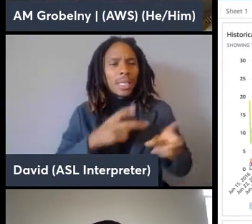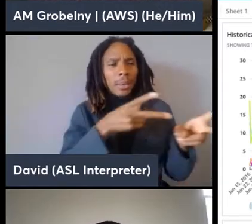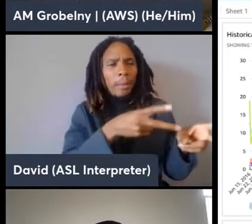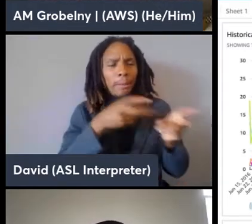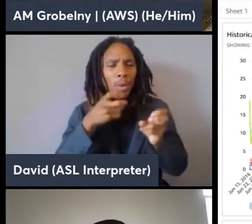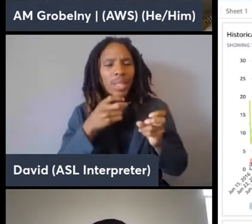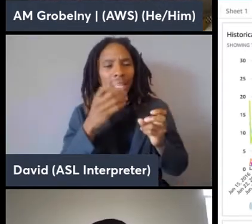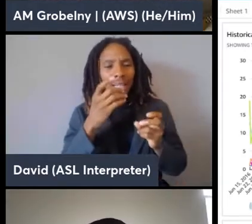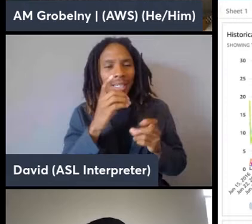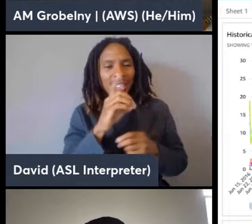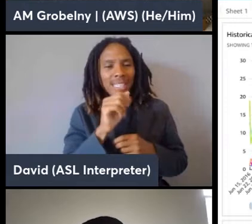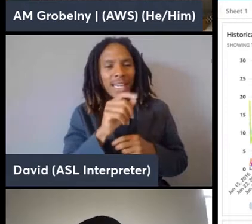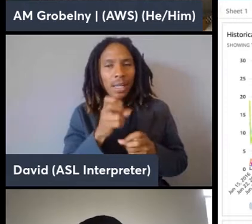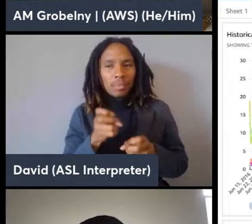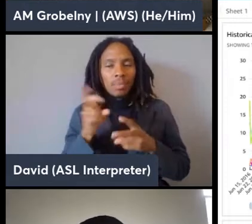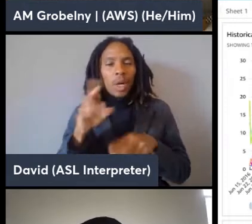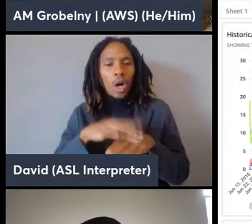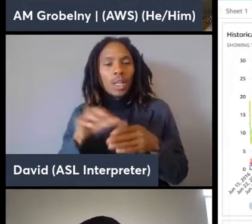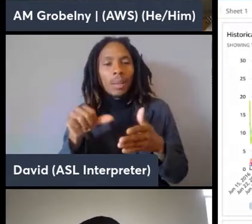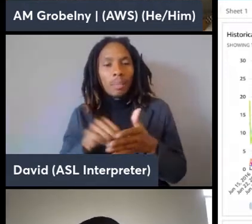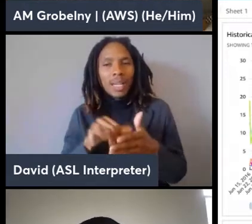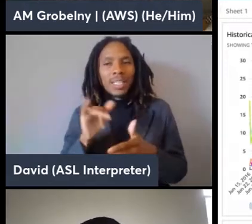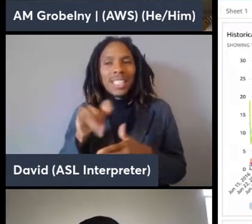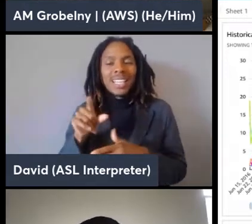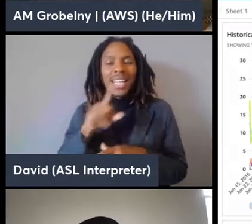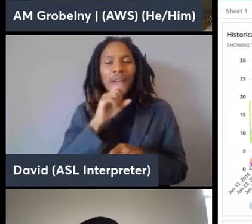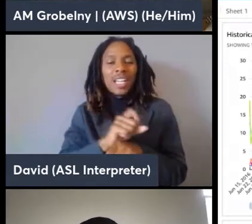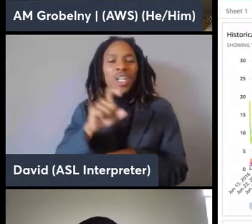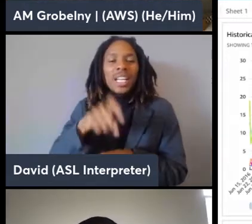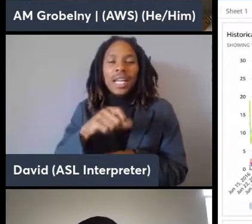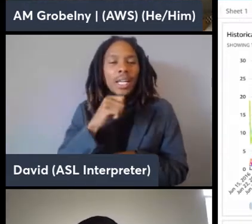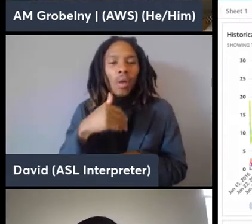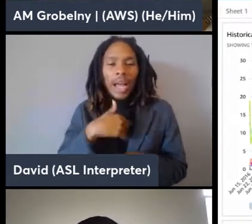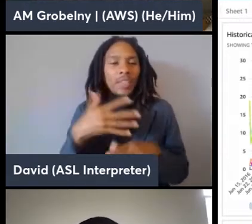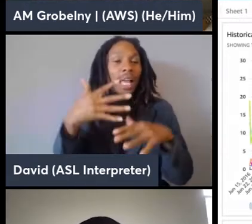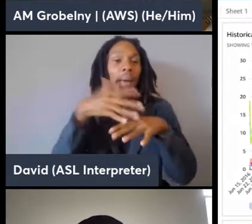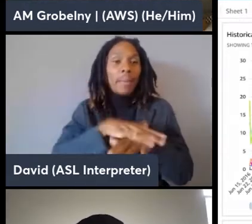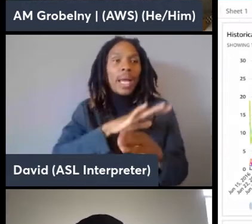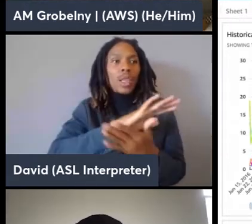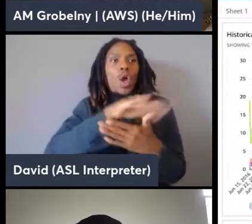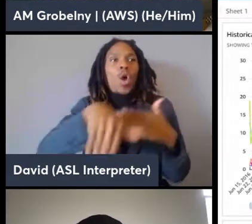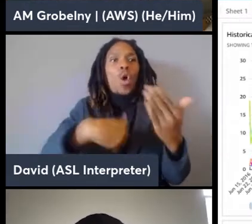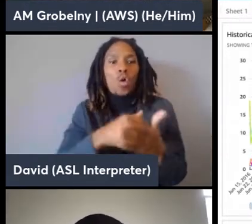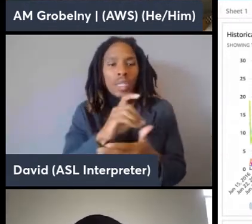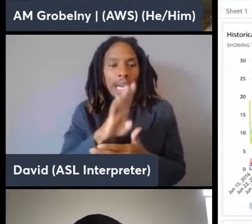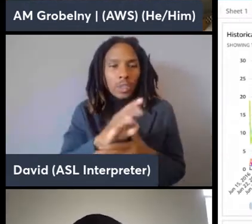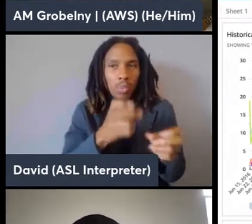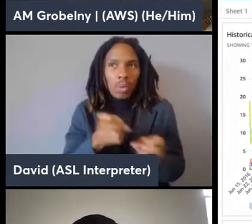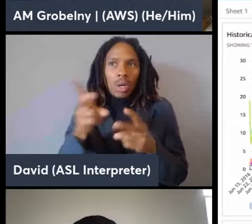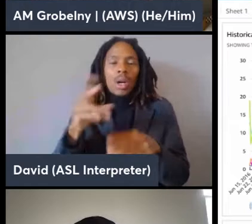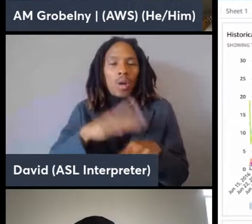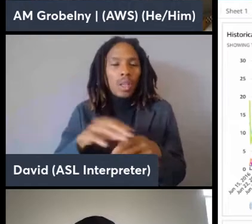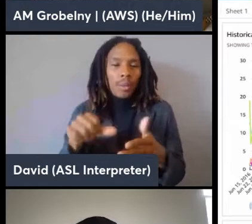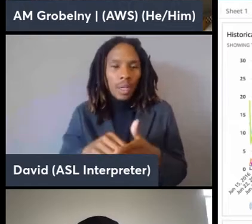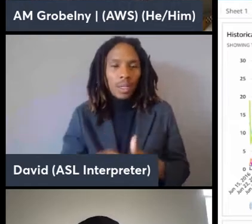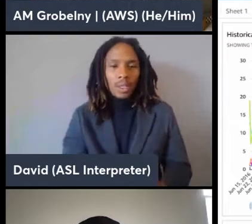onto the page where they actually need, and don't have to embed the whole dashboard on the full page. All right. - Nice.